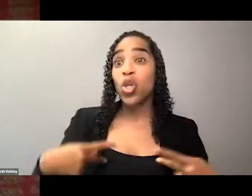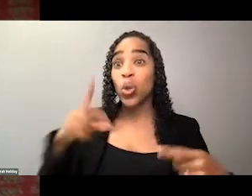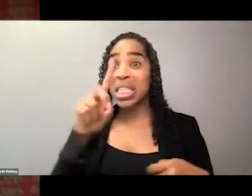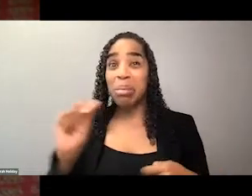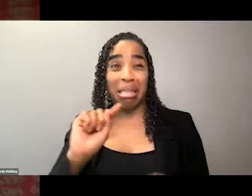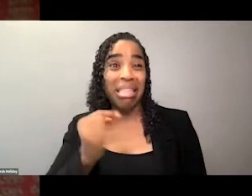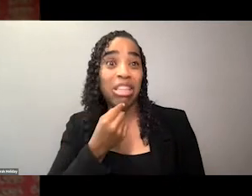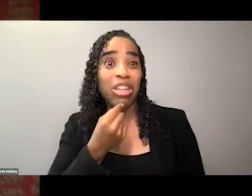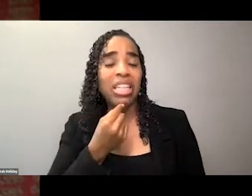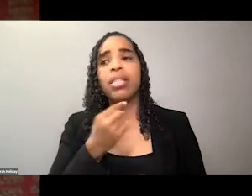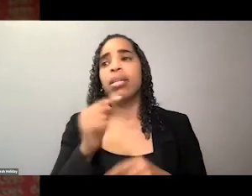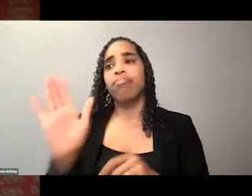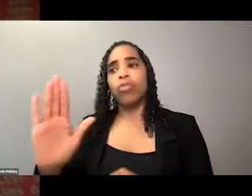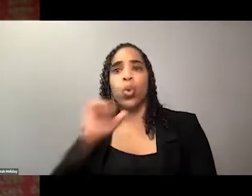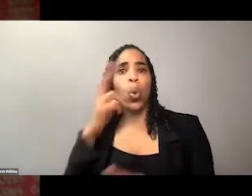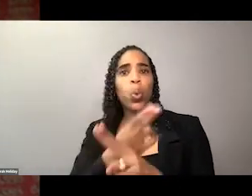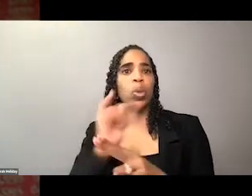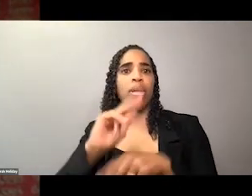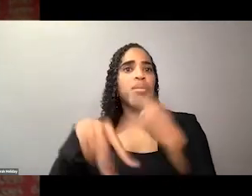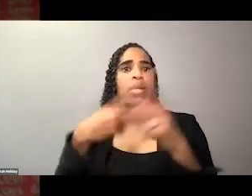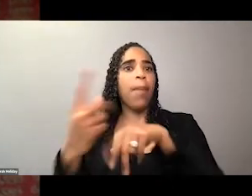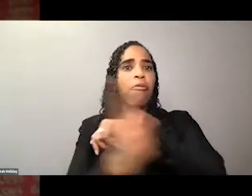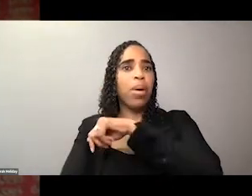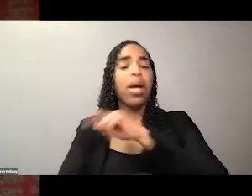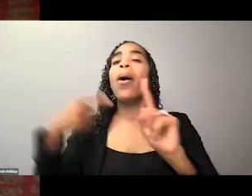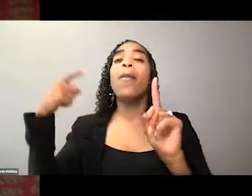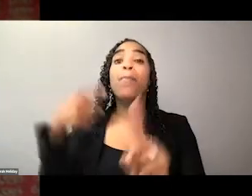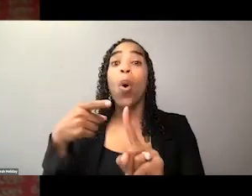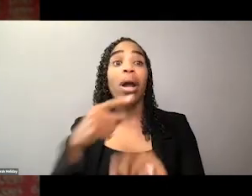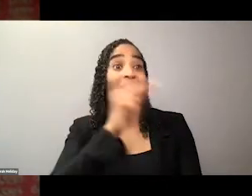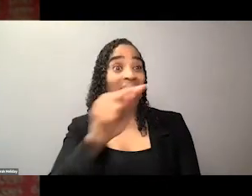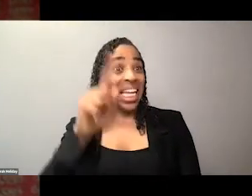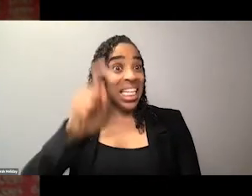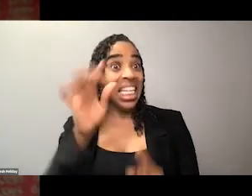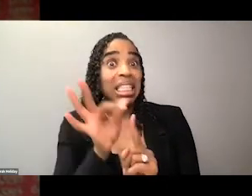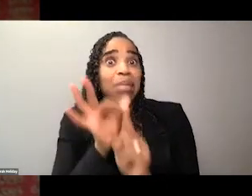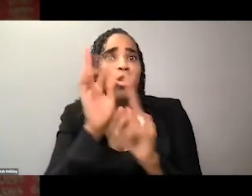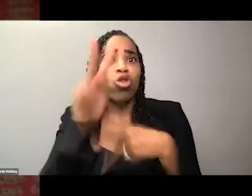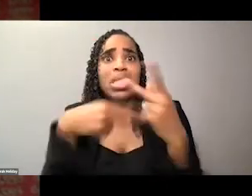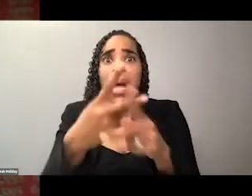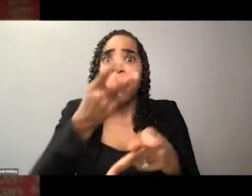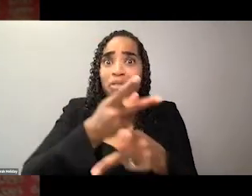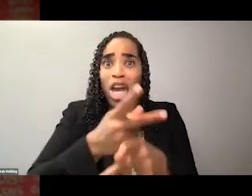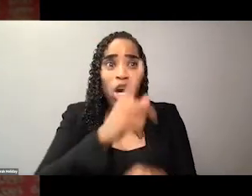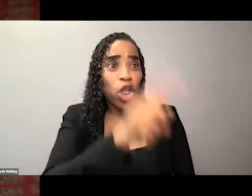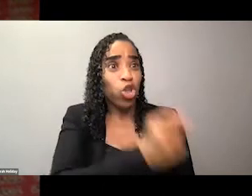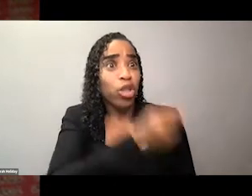To state the obvious, people who need specialized care should not be locked up in a room the size of a king size